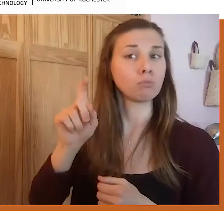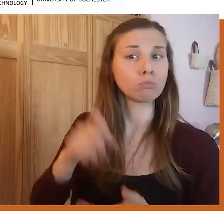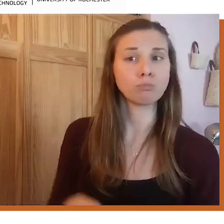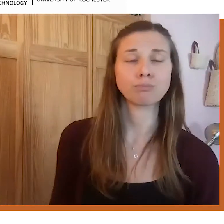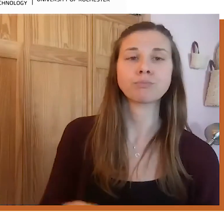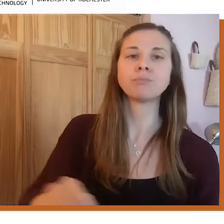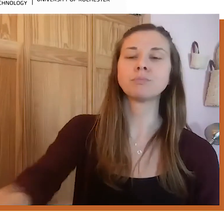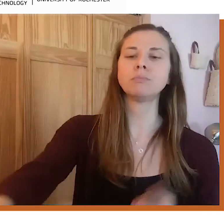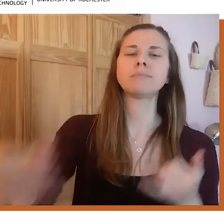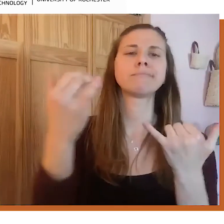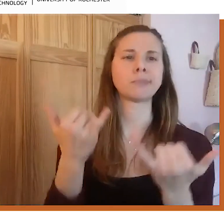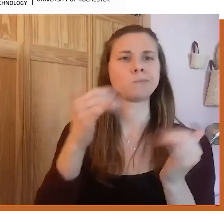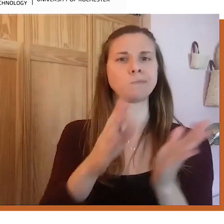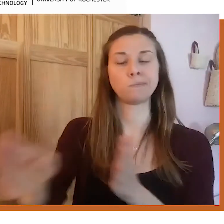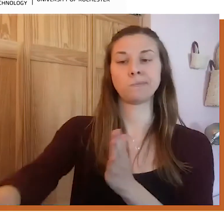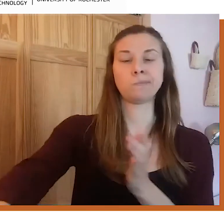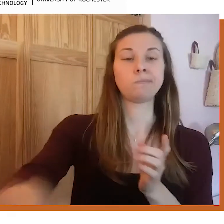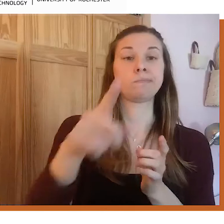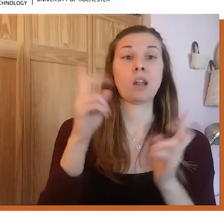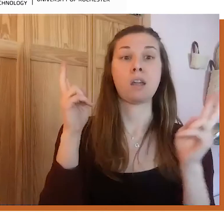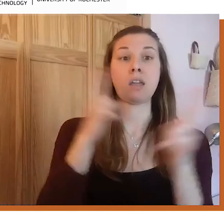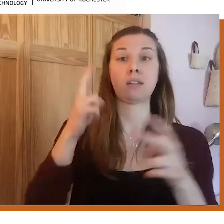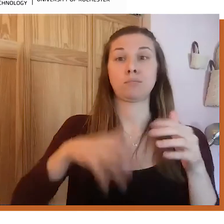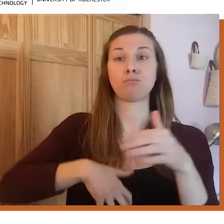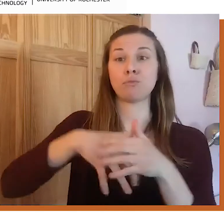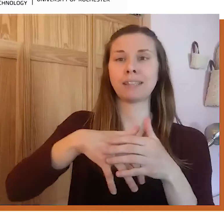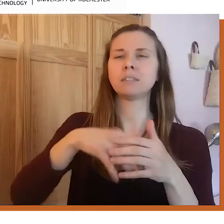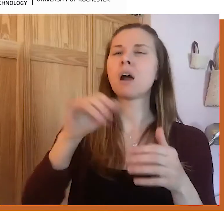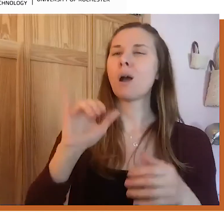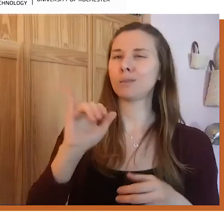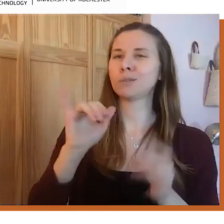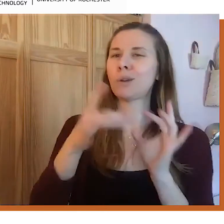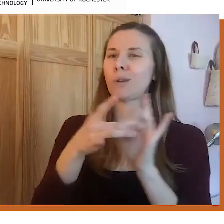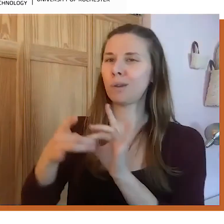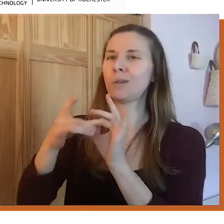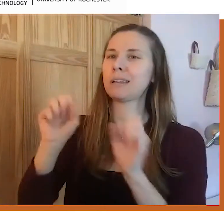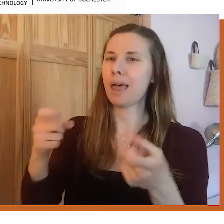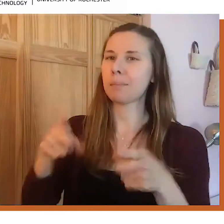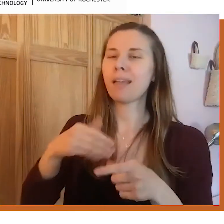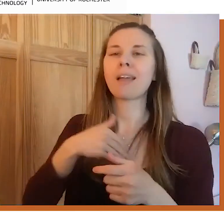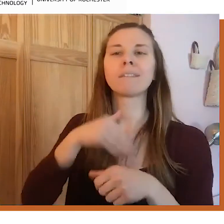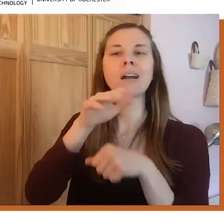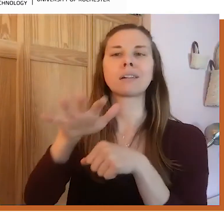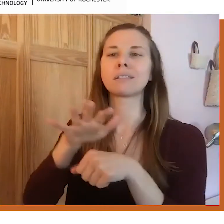There may be an association there, yeah, and then for unintended pregnancies,